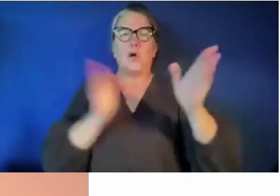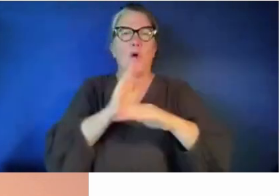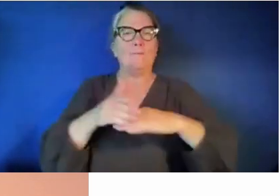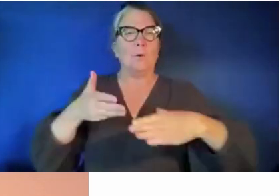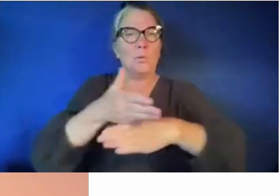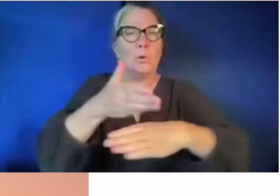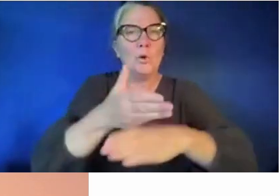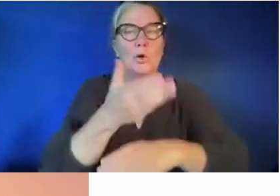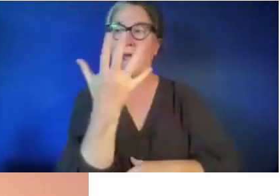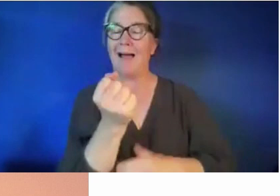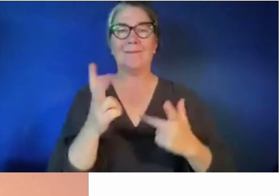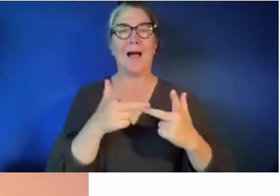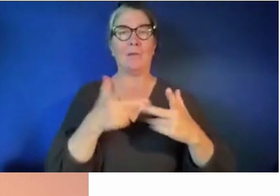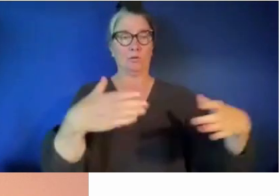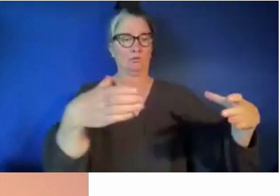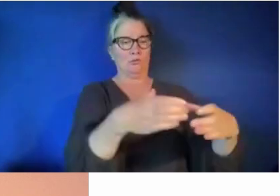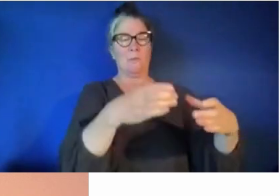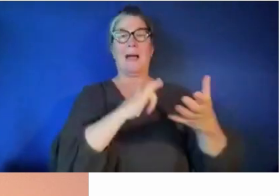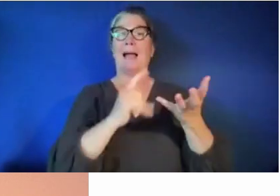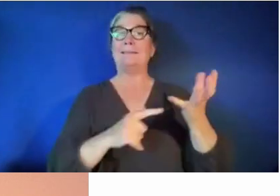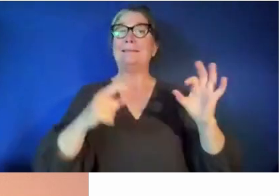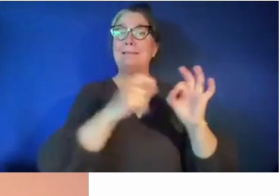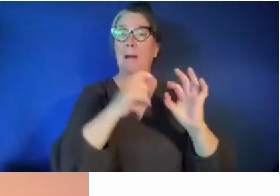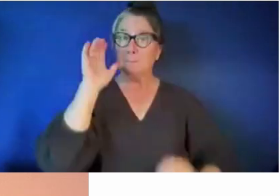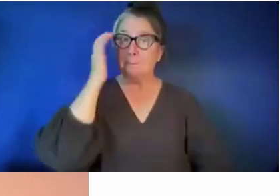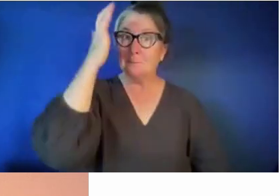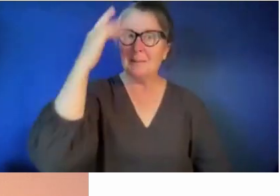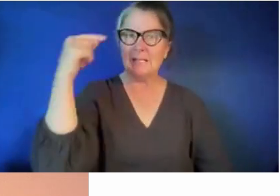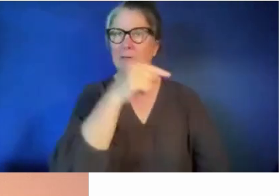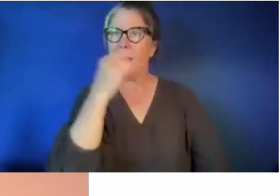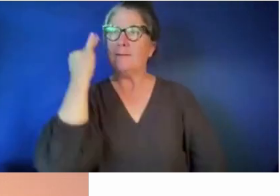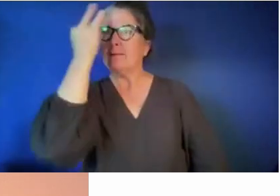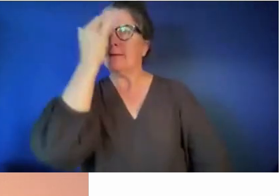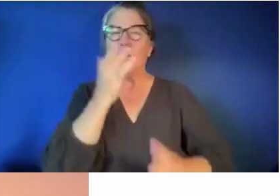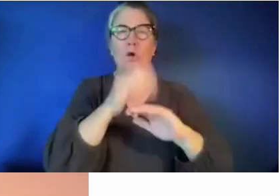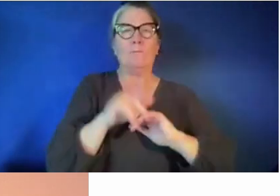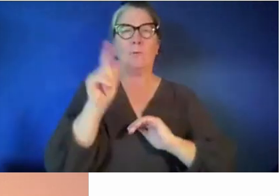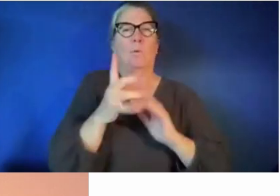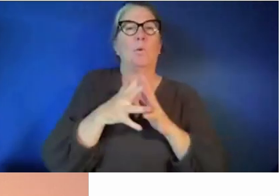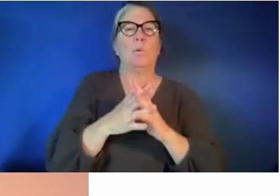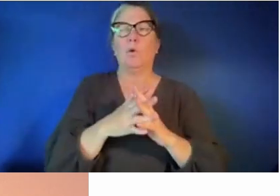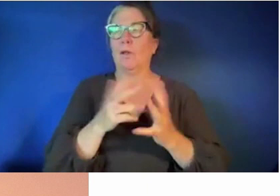that is thinking about the employee value proposition for public servants, trying to set out clearly what it is that we mean,